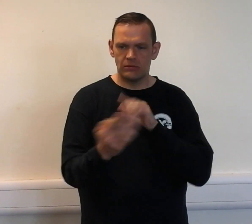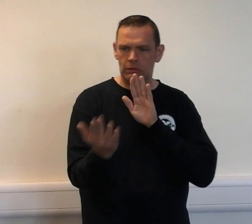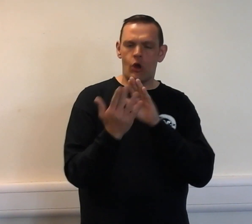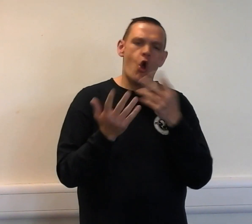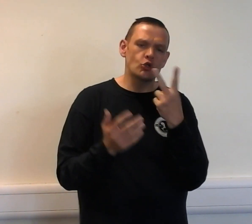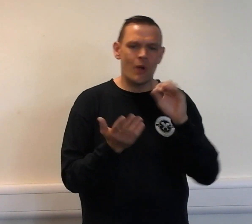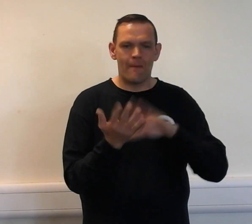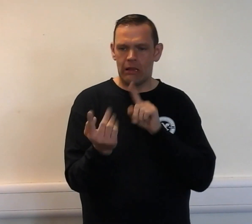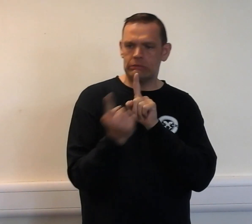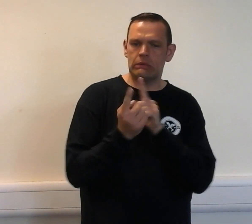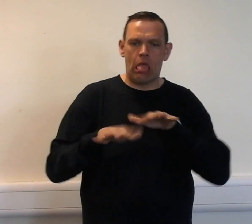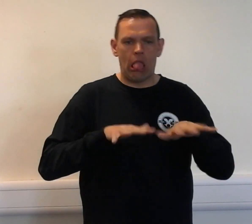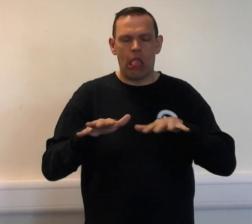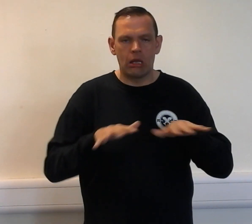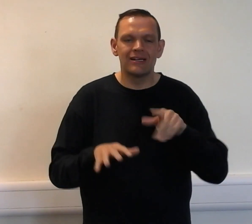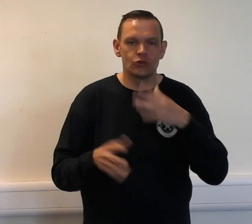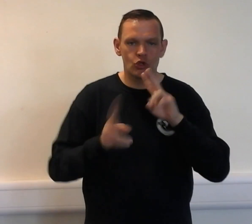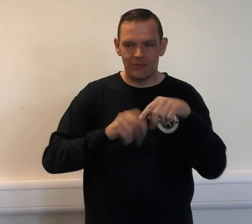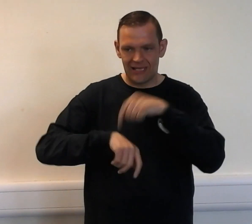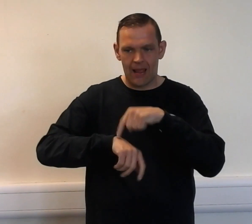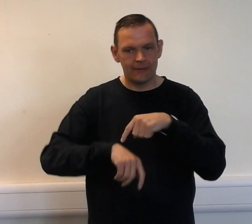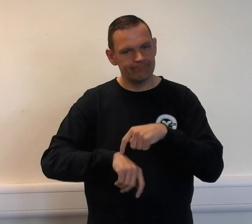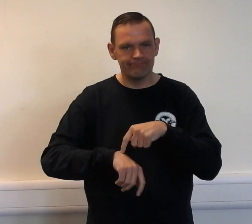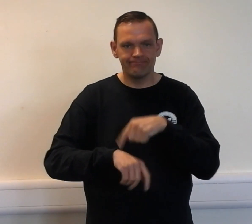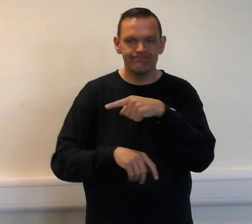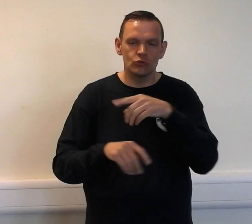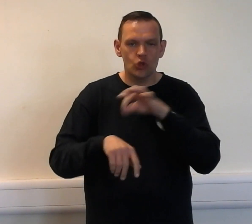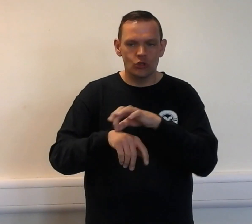the doctors give 10 - 20 minutes appointments and the interpreter time is